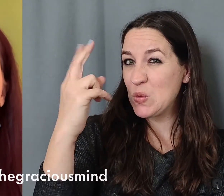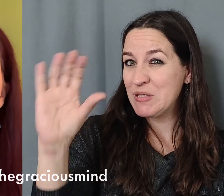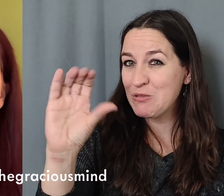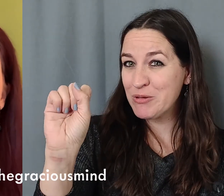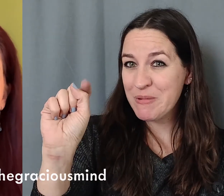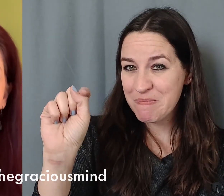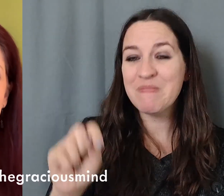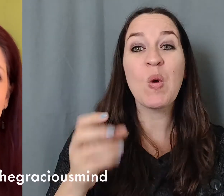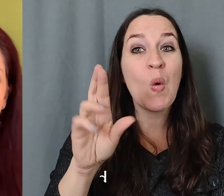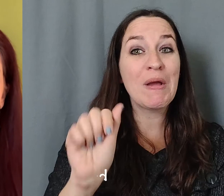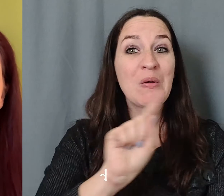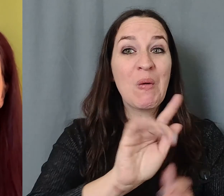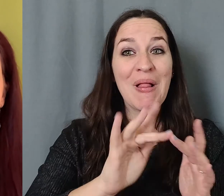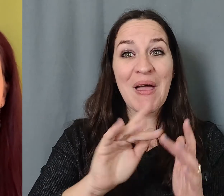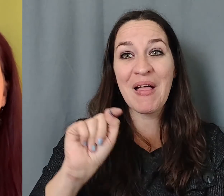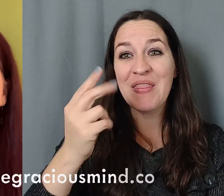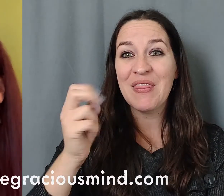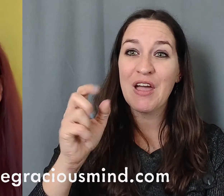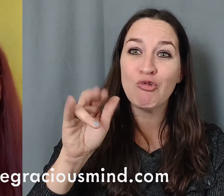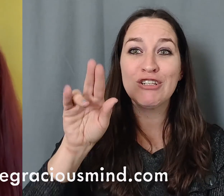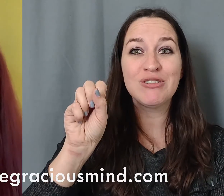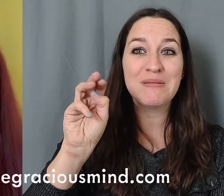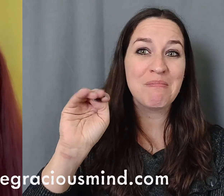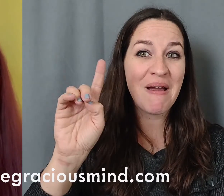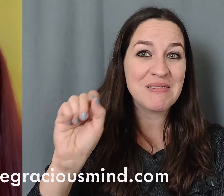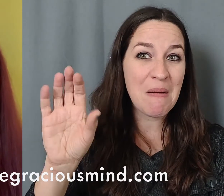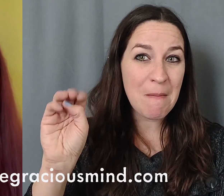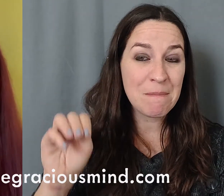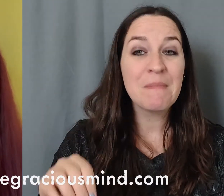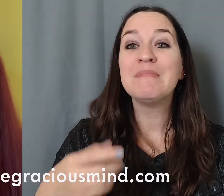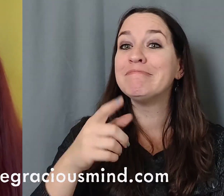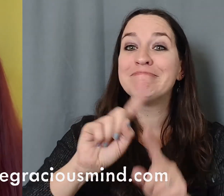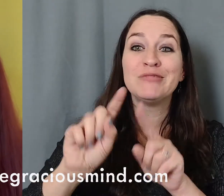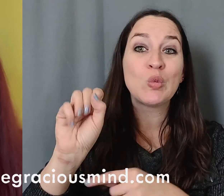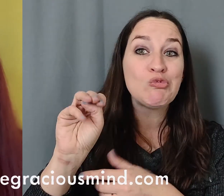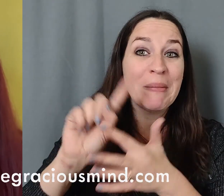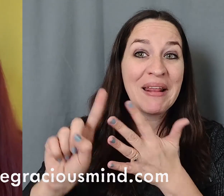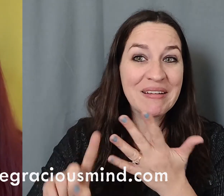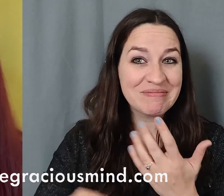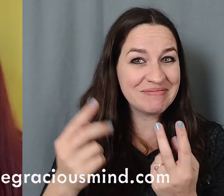You can also find us at thegraciousmind.com and across all social media platforms. And be sure to check out our gift shop on our website.